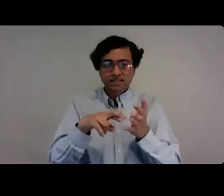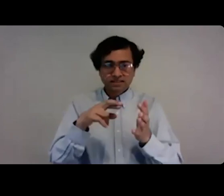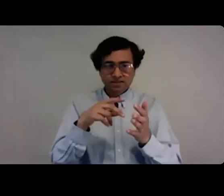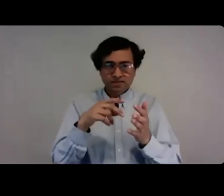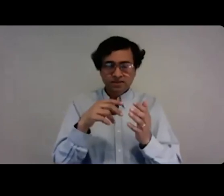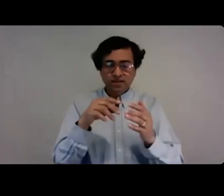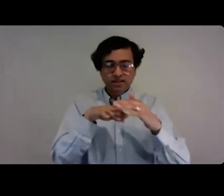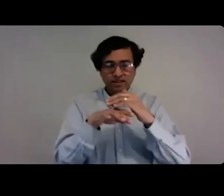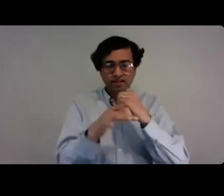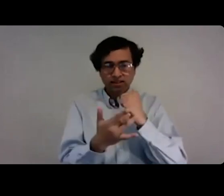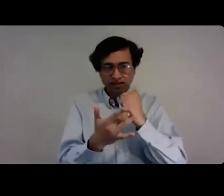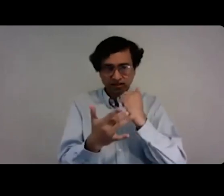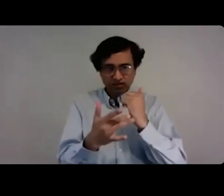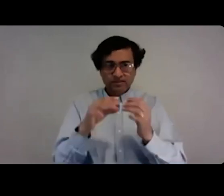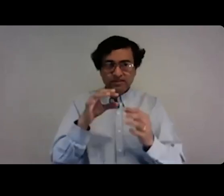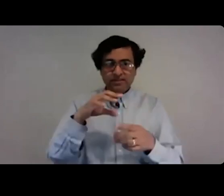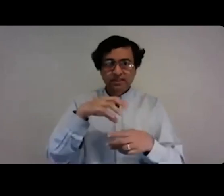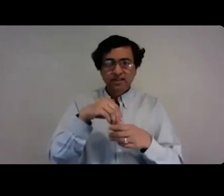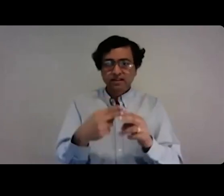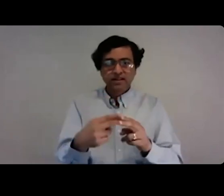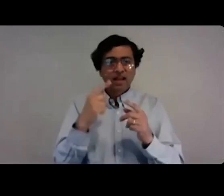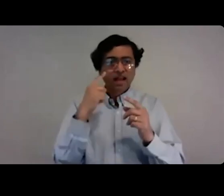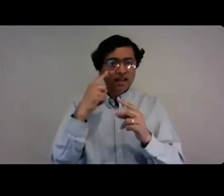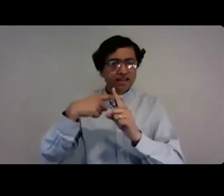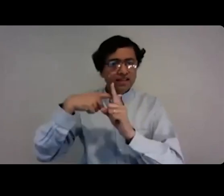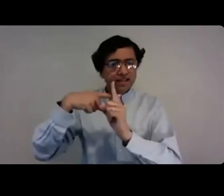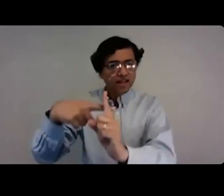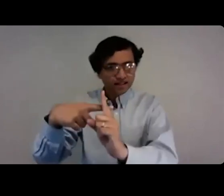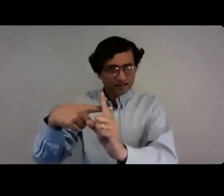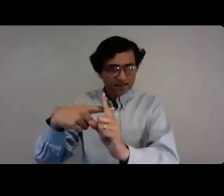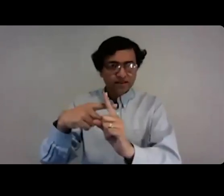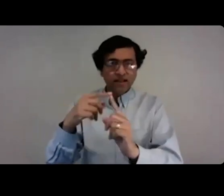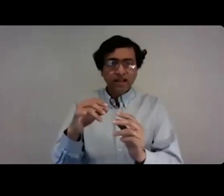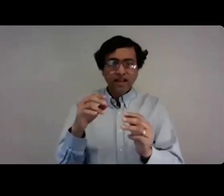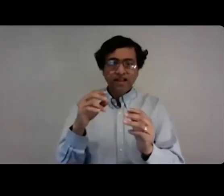missed content.